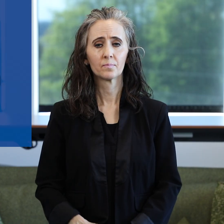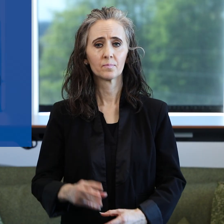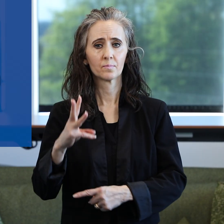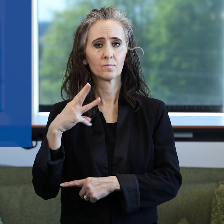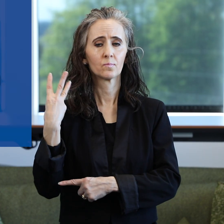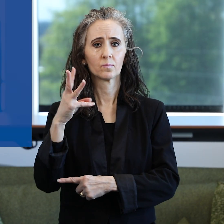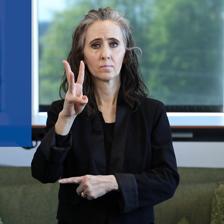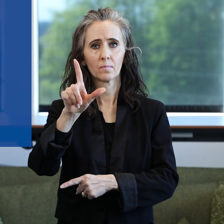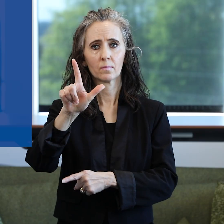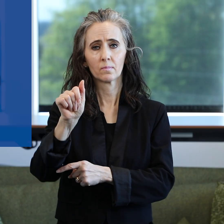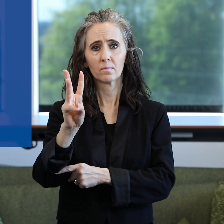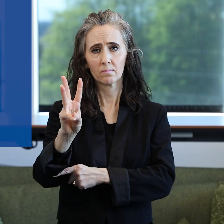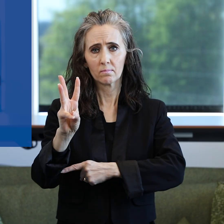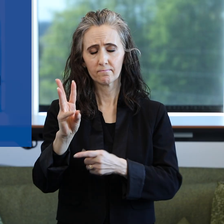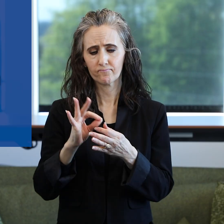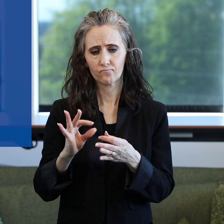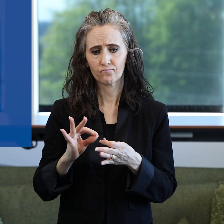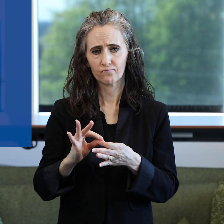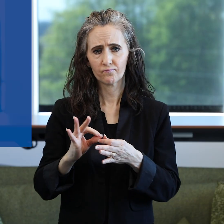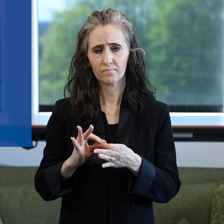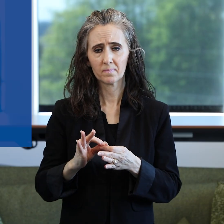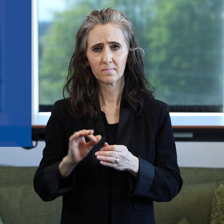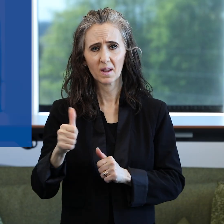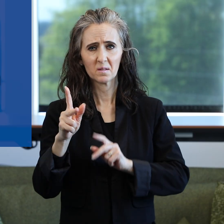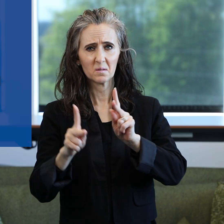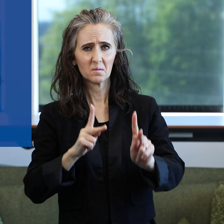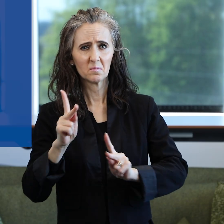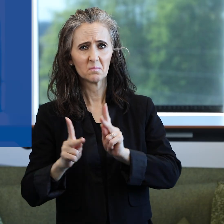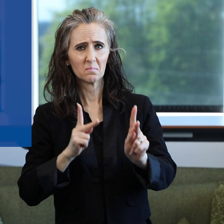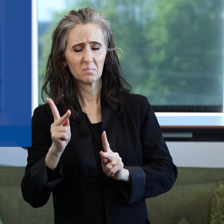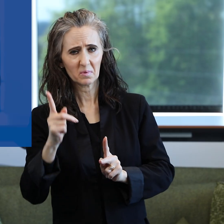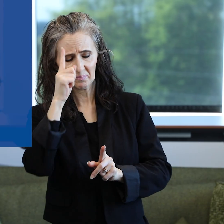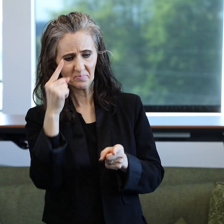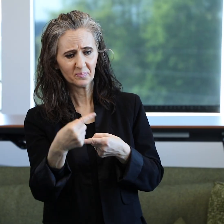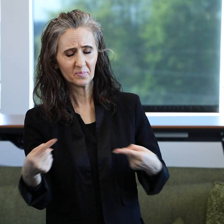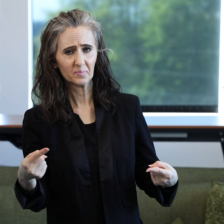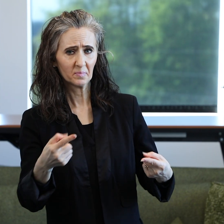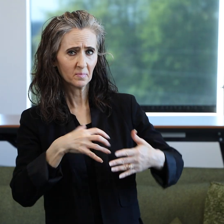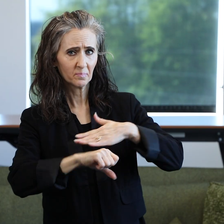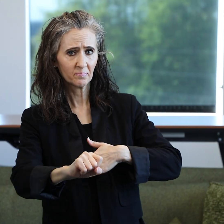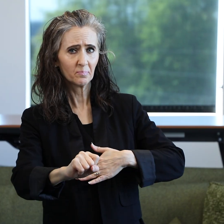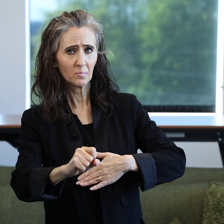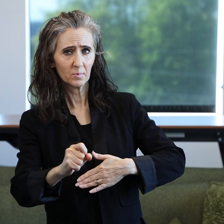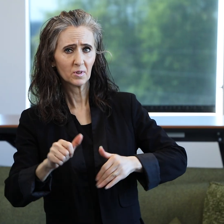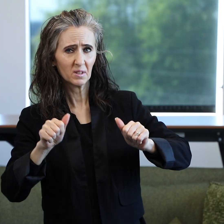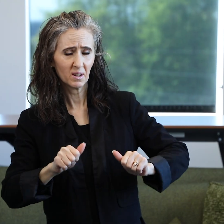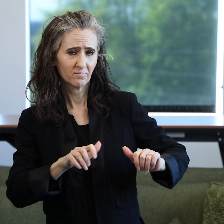You have the right to get abortion safely. And Washington law says that nobody is allowed to stop you